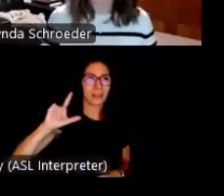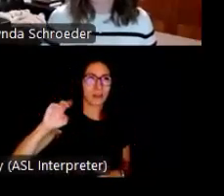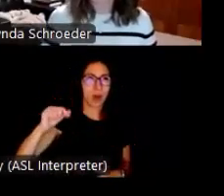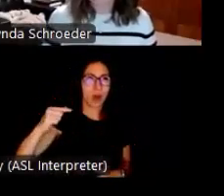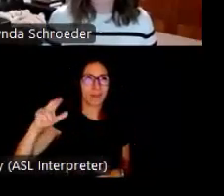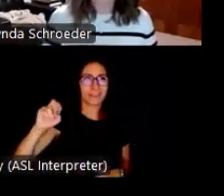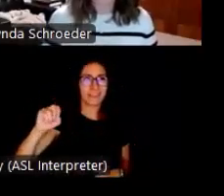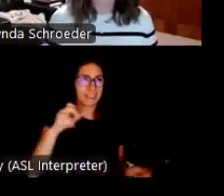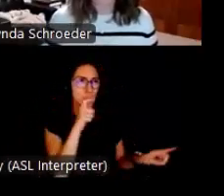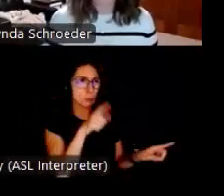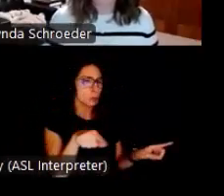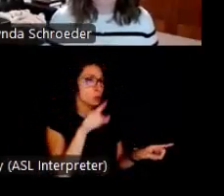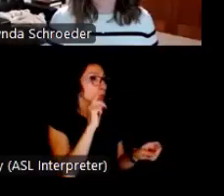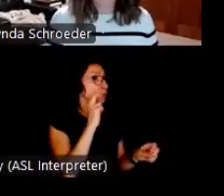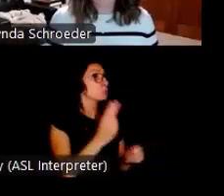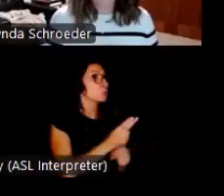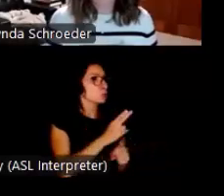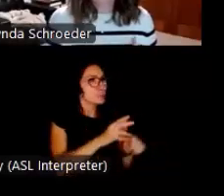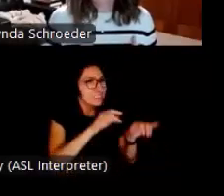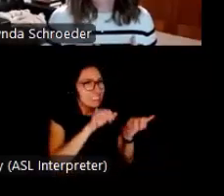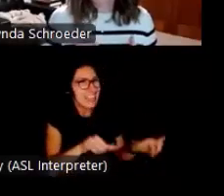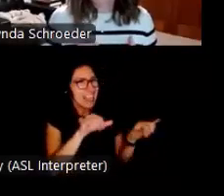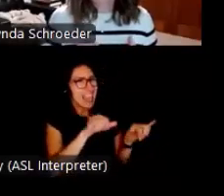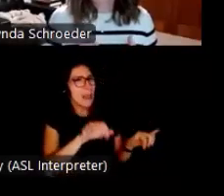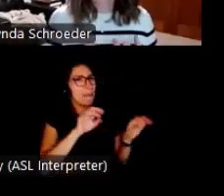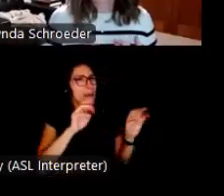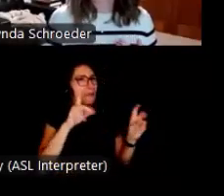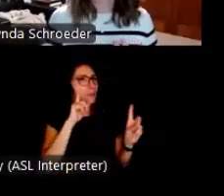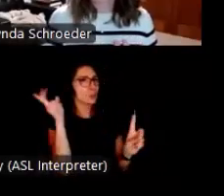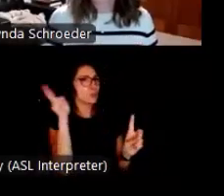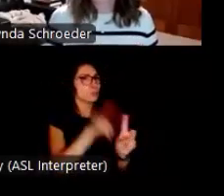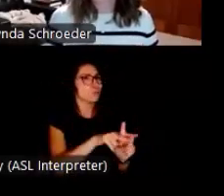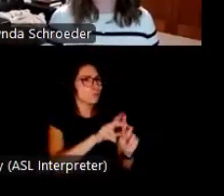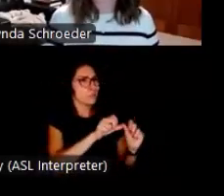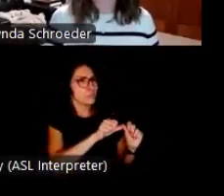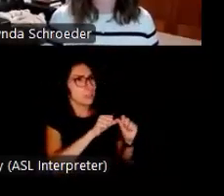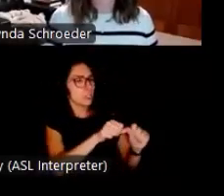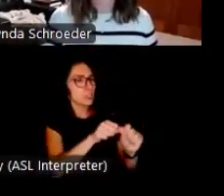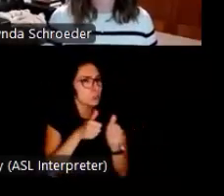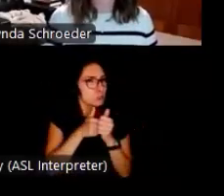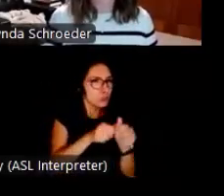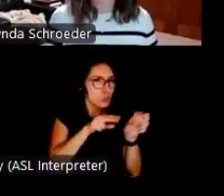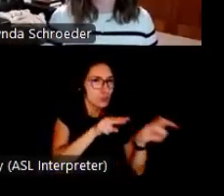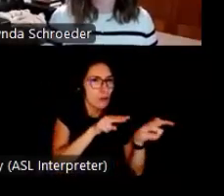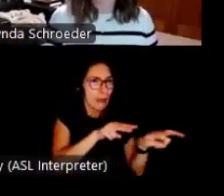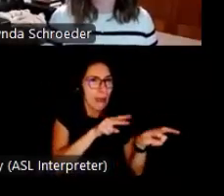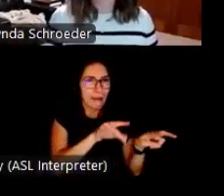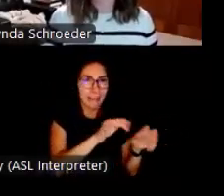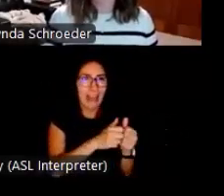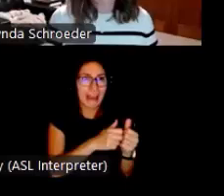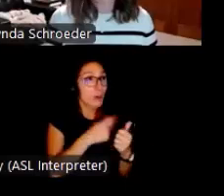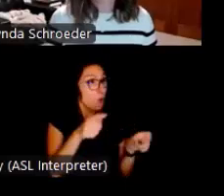to track this trend over time and to inform them about what is happening in rural spaces.